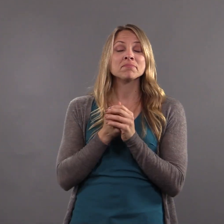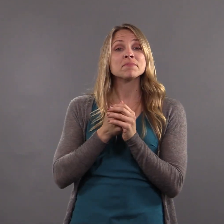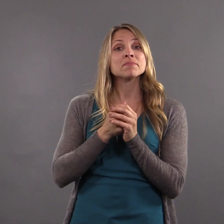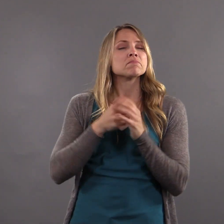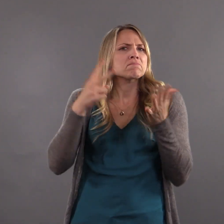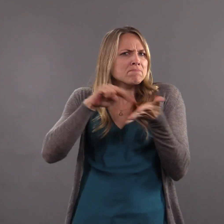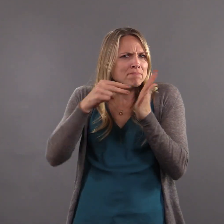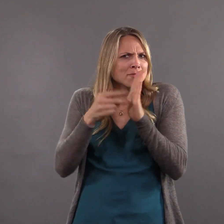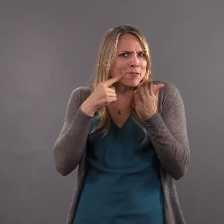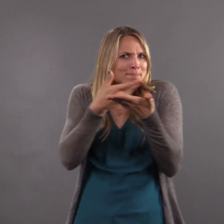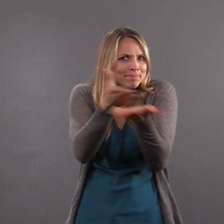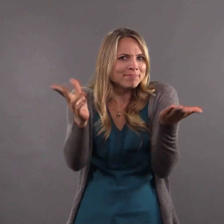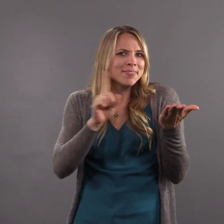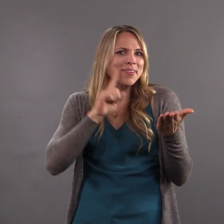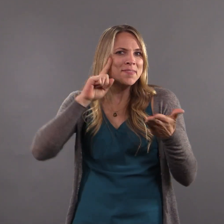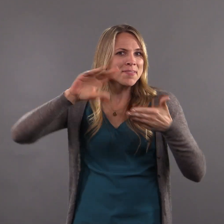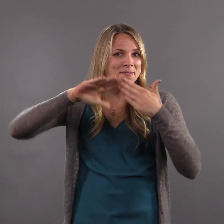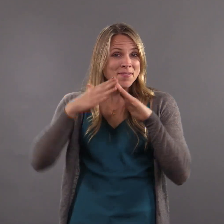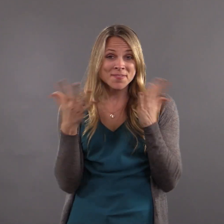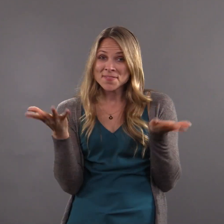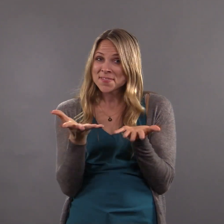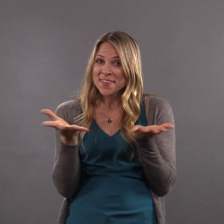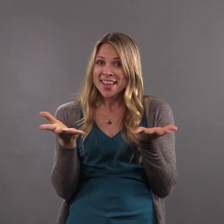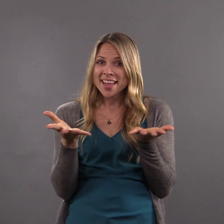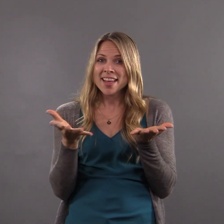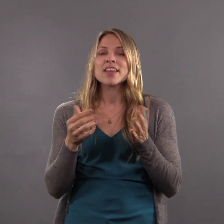So what does this mean for our Deaf community?